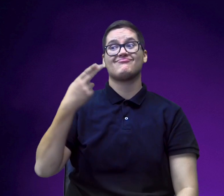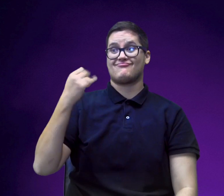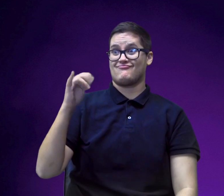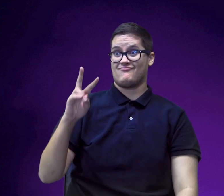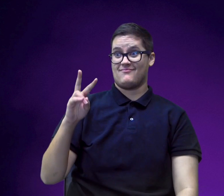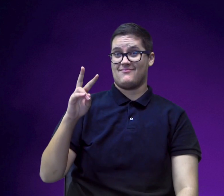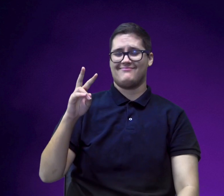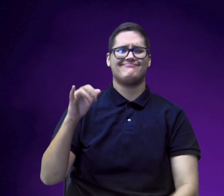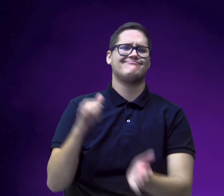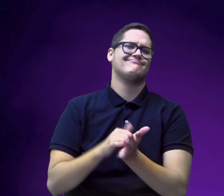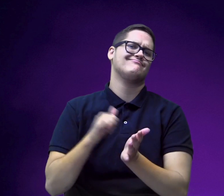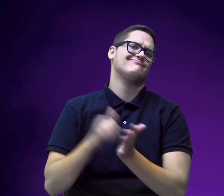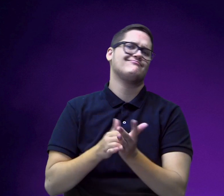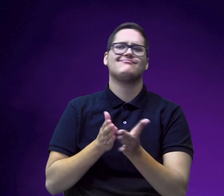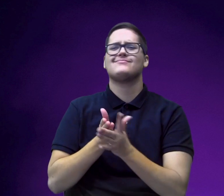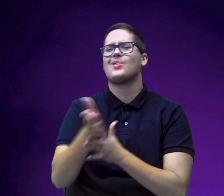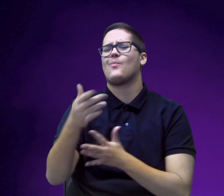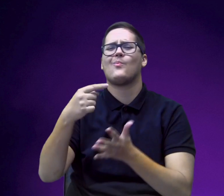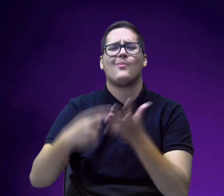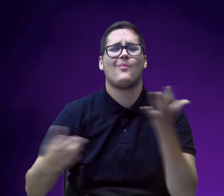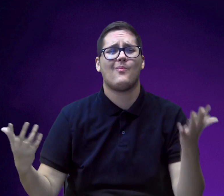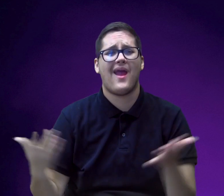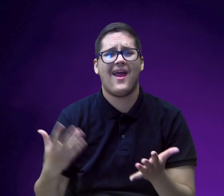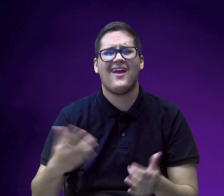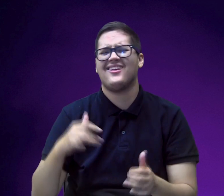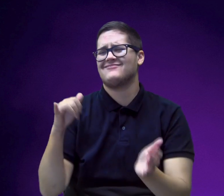HIV cannot be passed by: